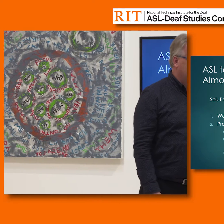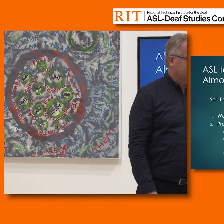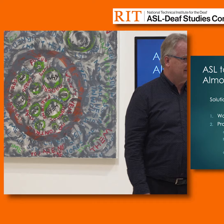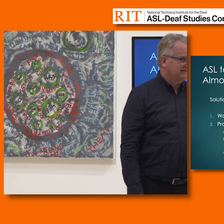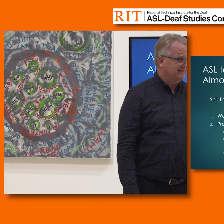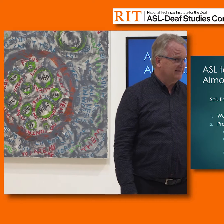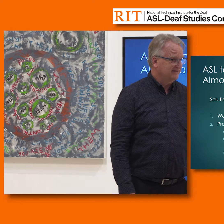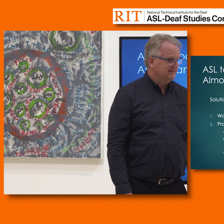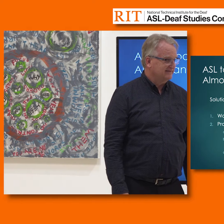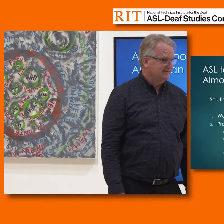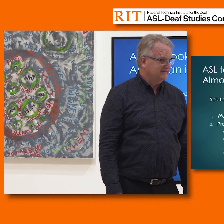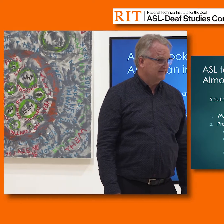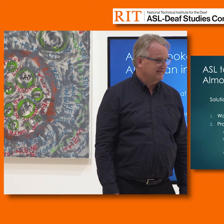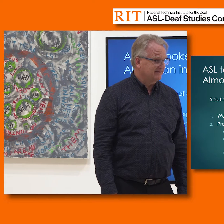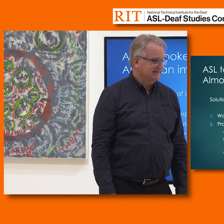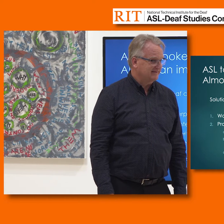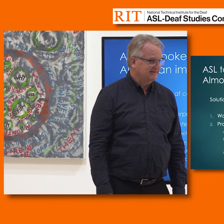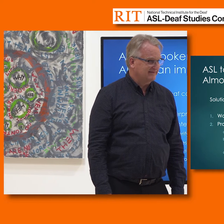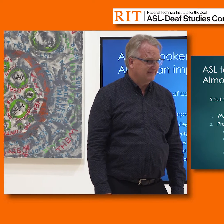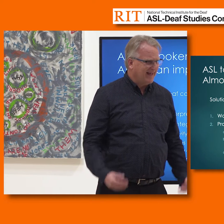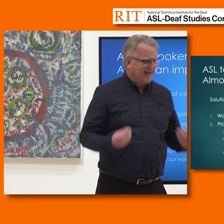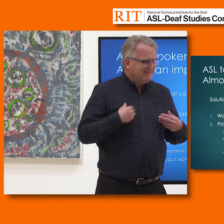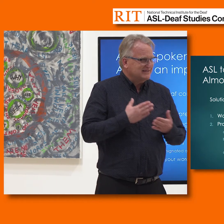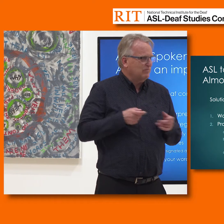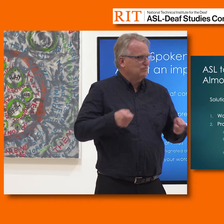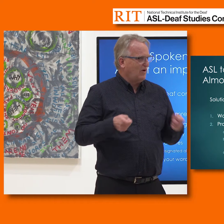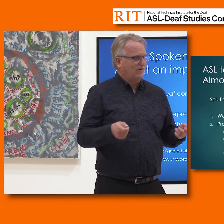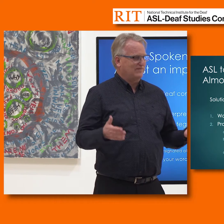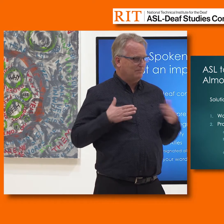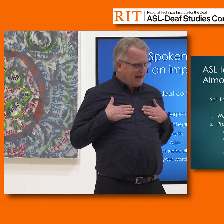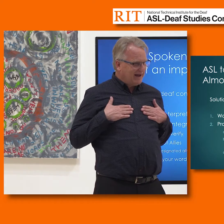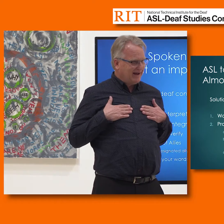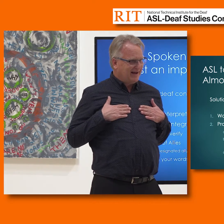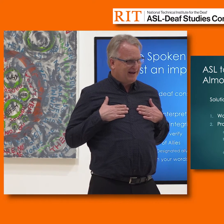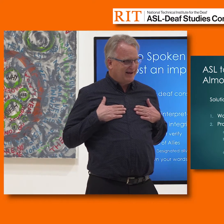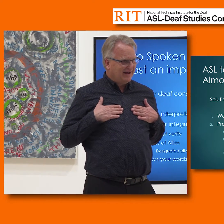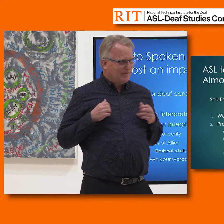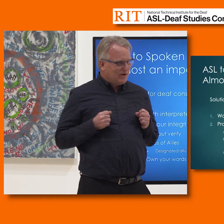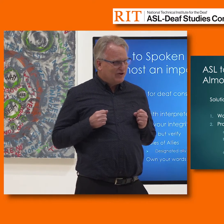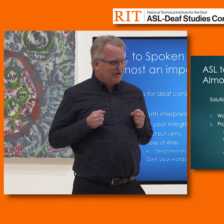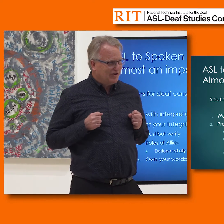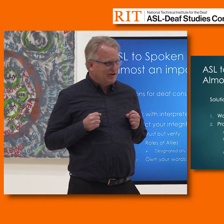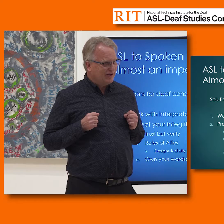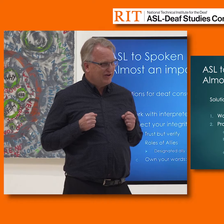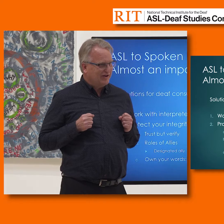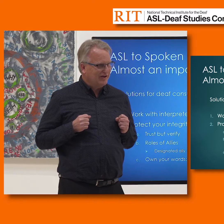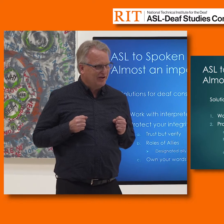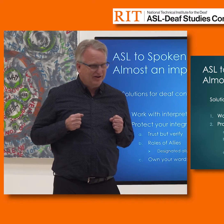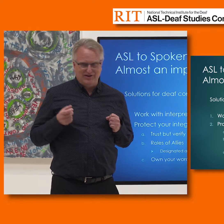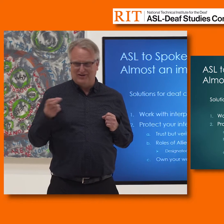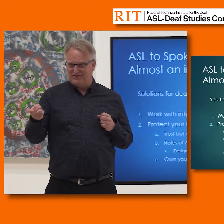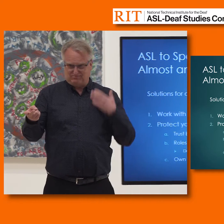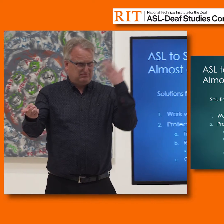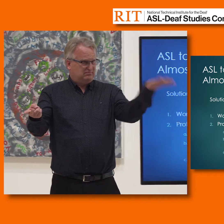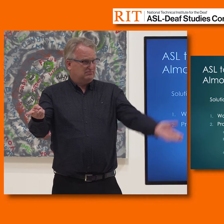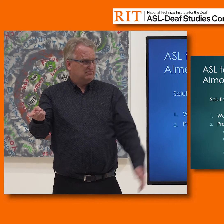I have no way to verify it, right? I want to have some control over my work. I don't know these two interpreters